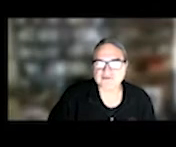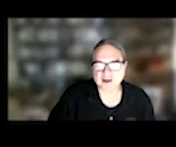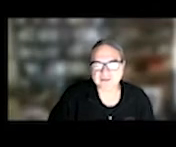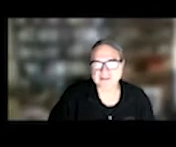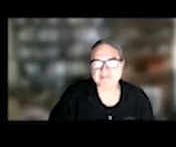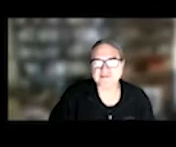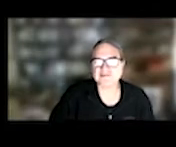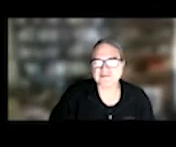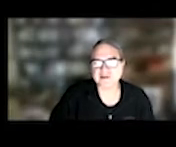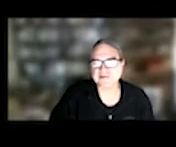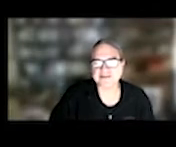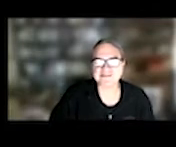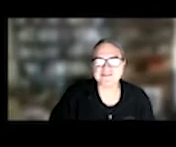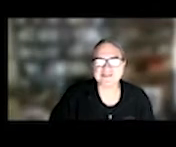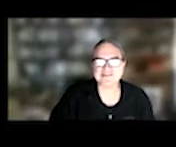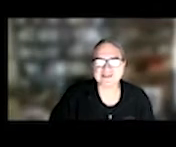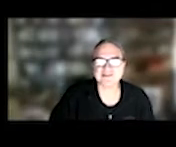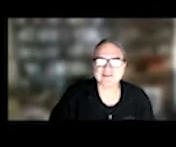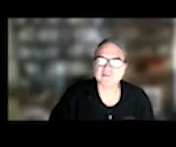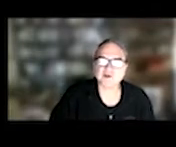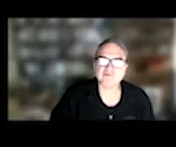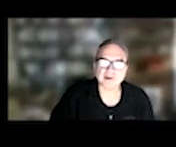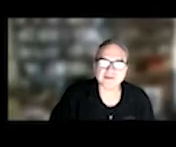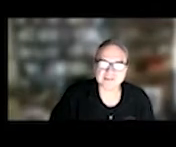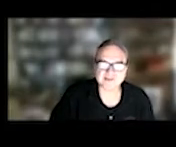"Trauma!" They think physical trauma. Right? Physical injury like a level one Trauma Center.